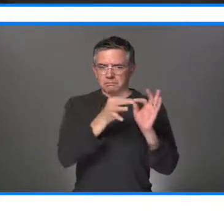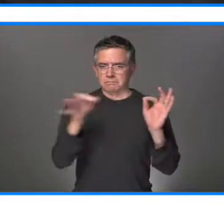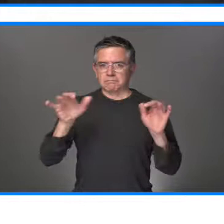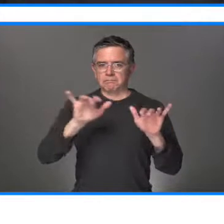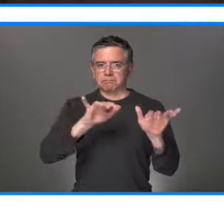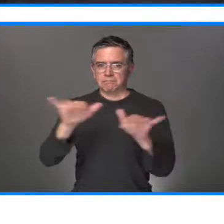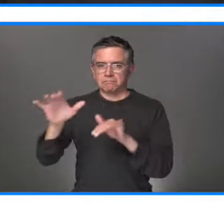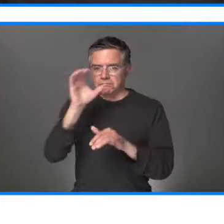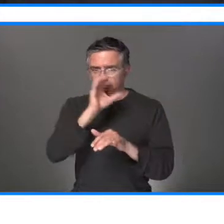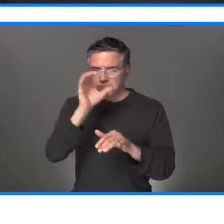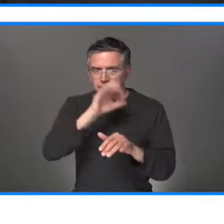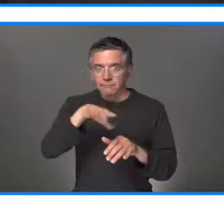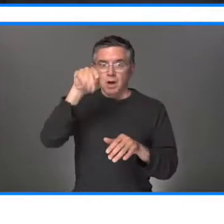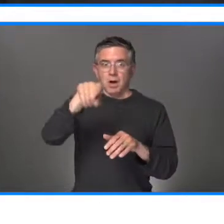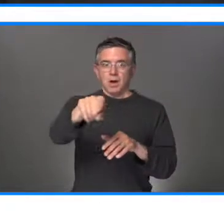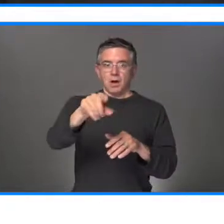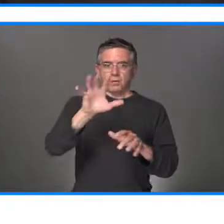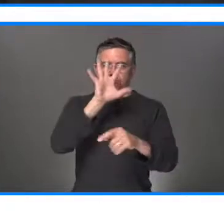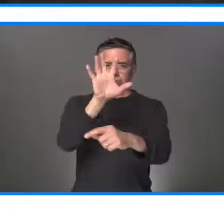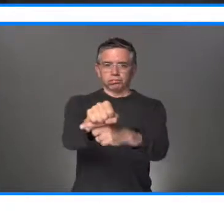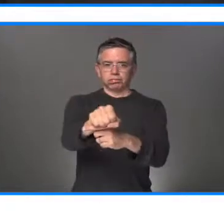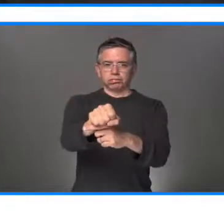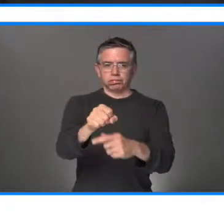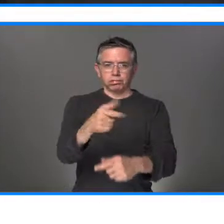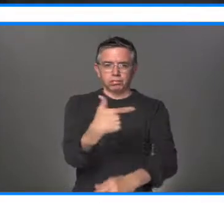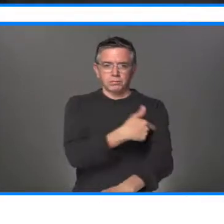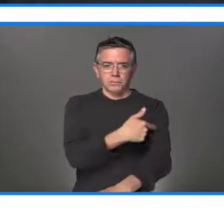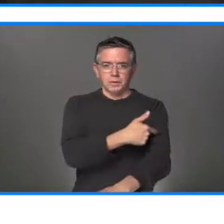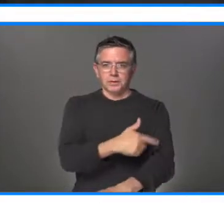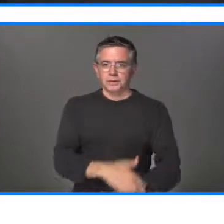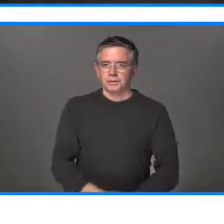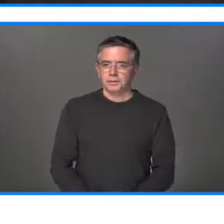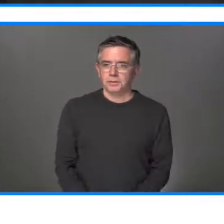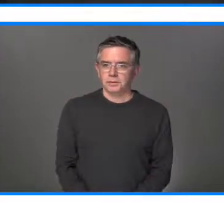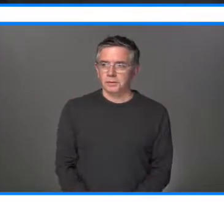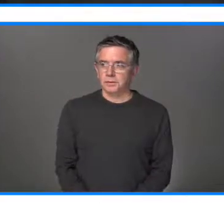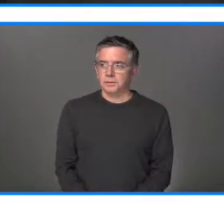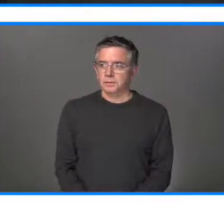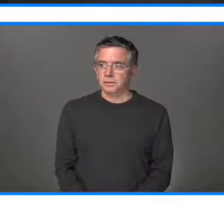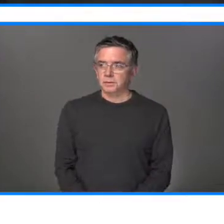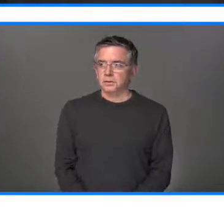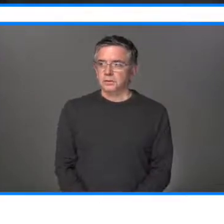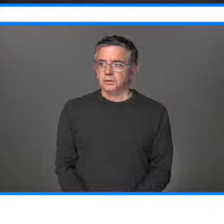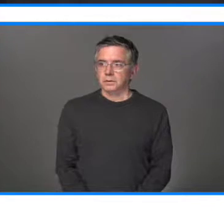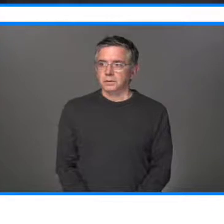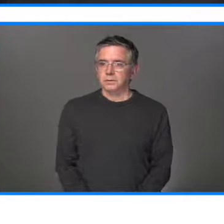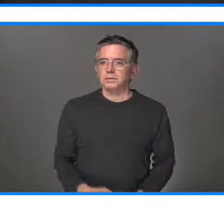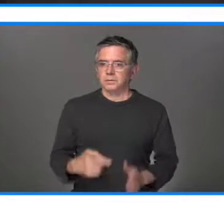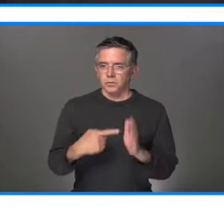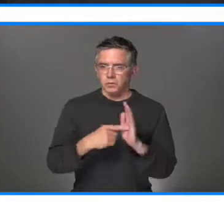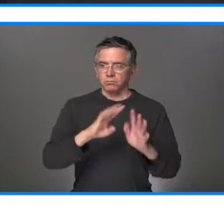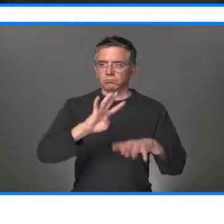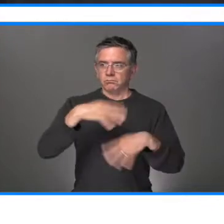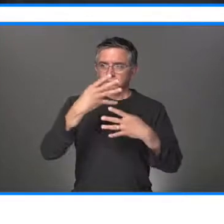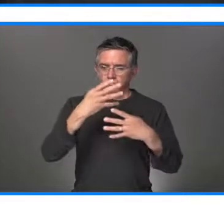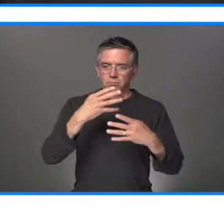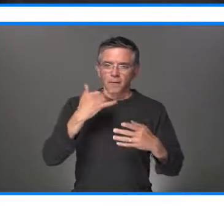and it links to provider sites for online or phone scheduling. It will also tell you which vaccine type